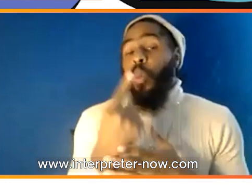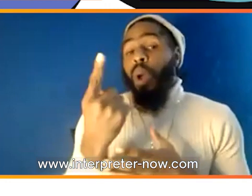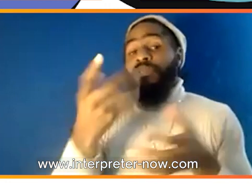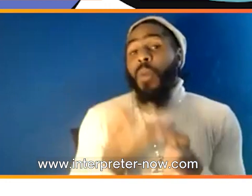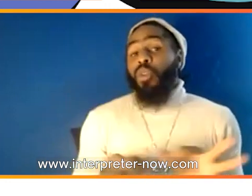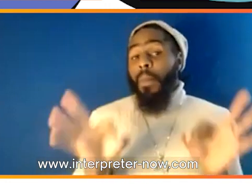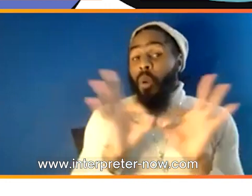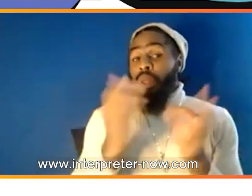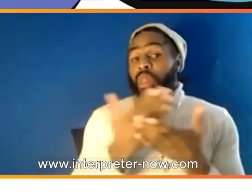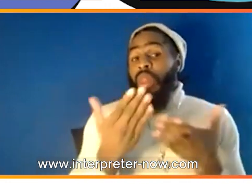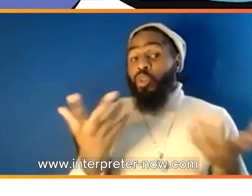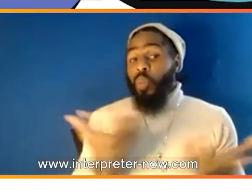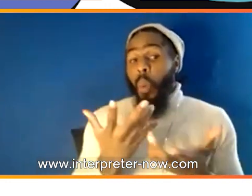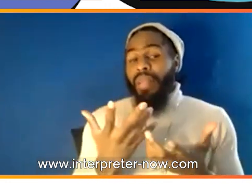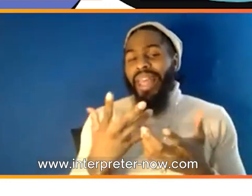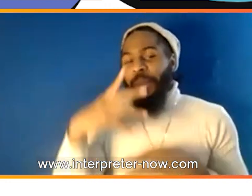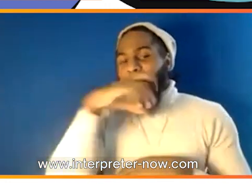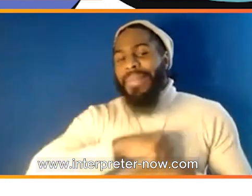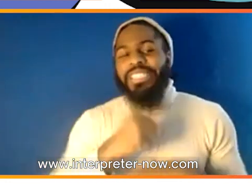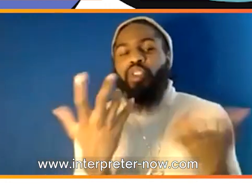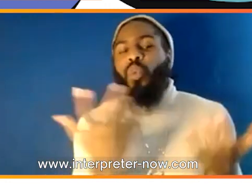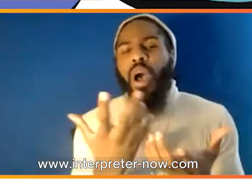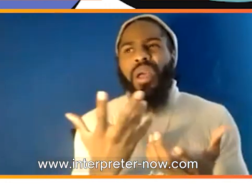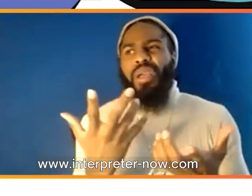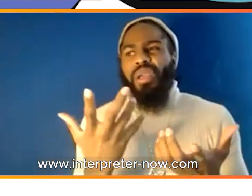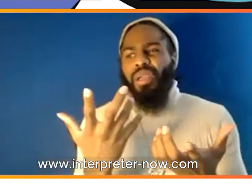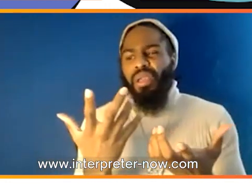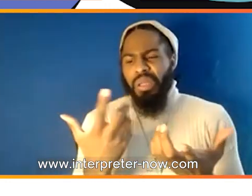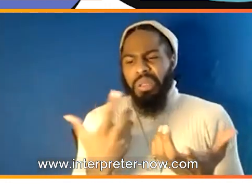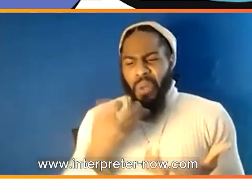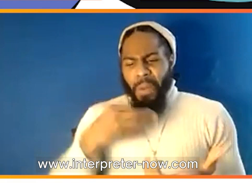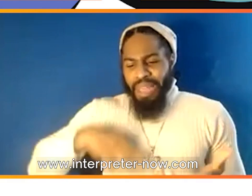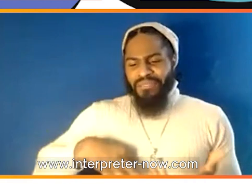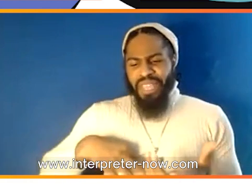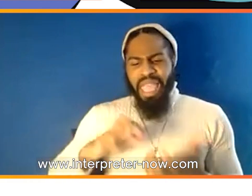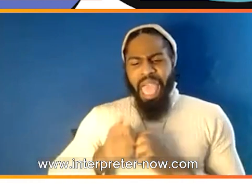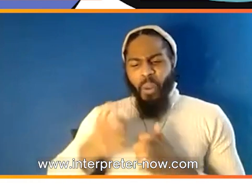is often missing is the What's In It For Me message. You want allies to come to your events,